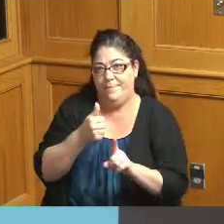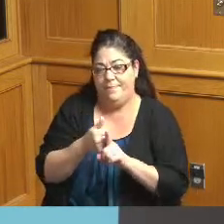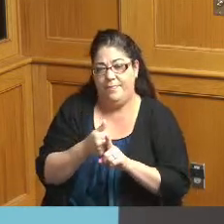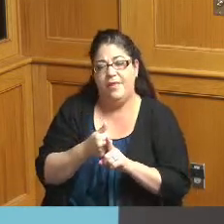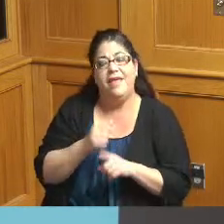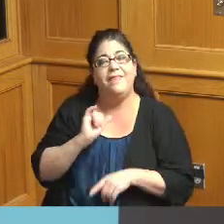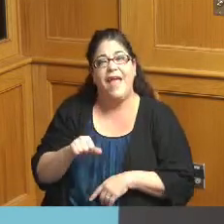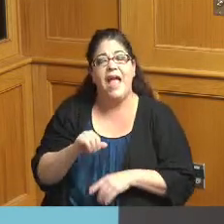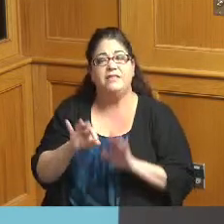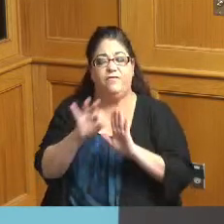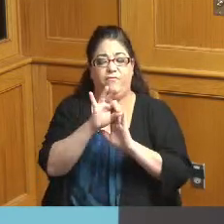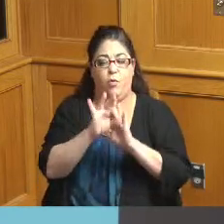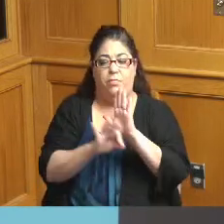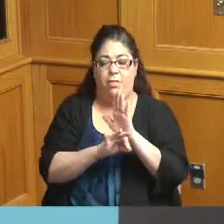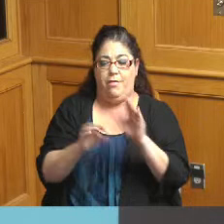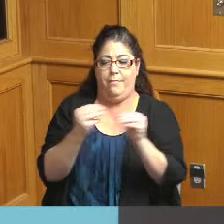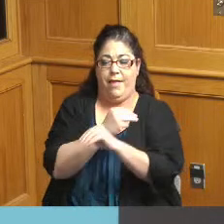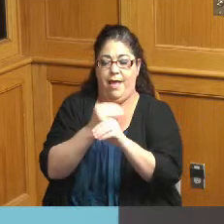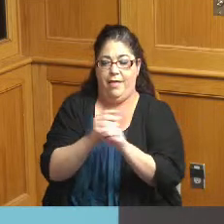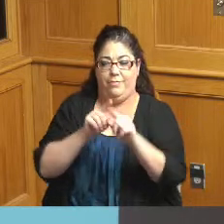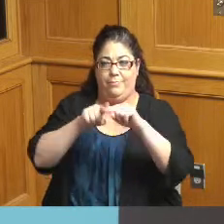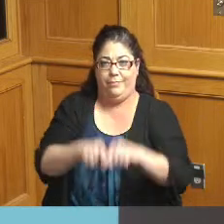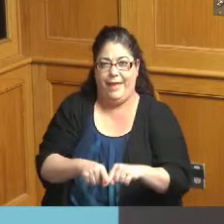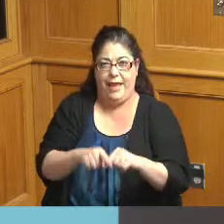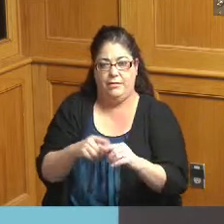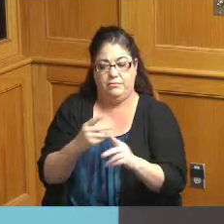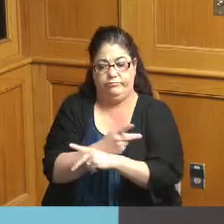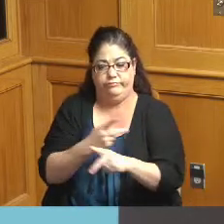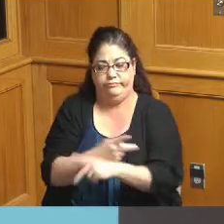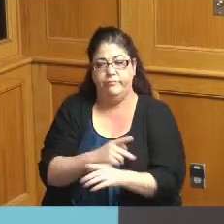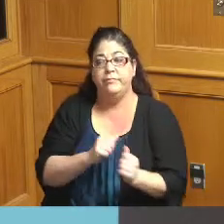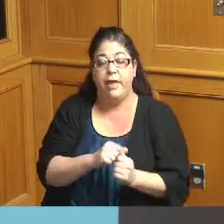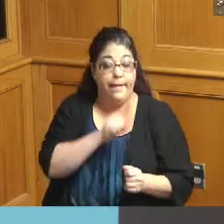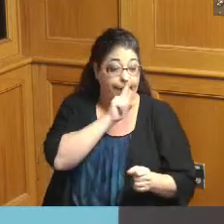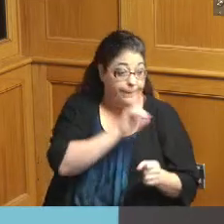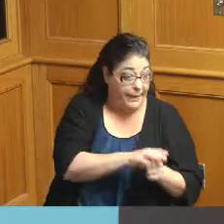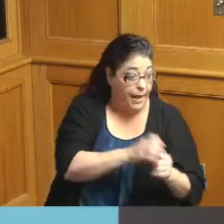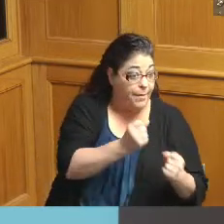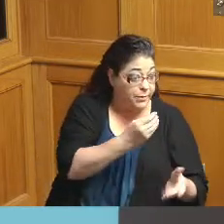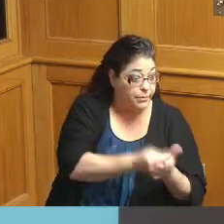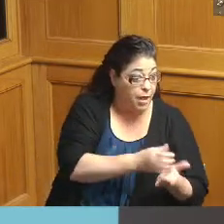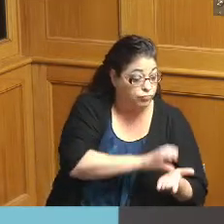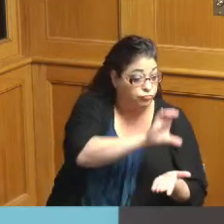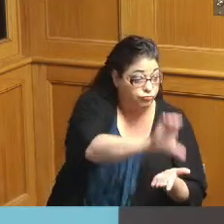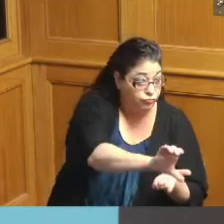formula-based allocation so they look at your commitments coupled with the number of felony